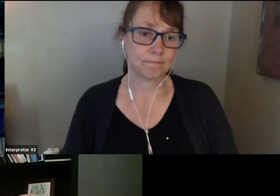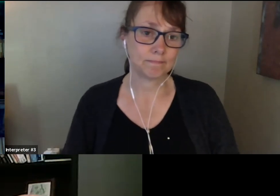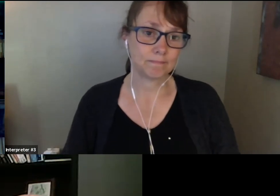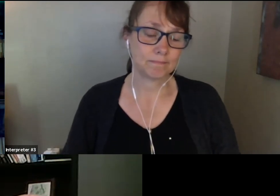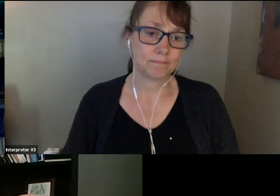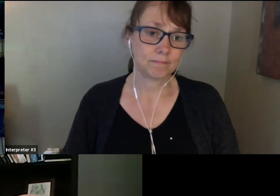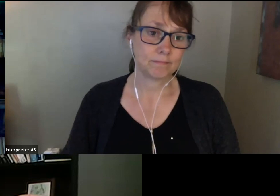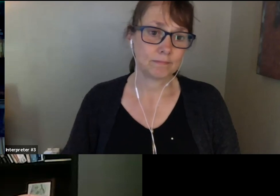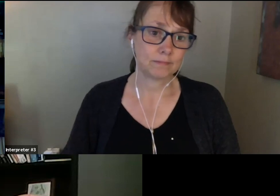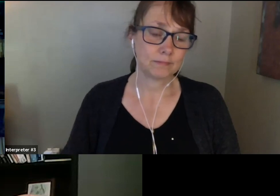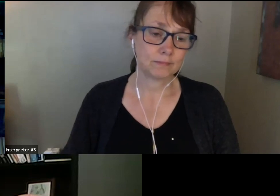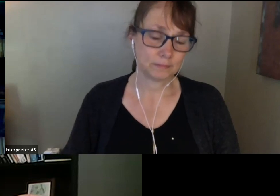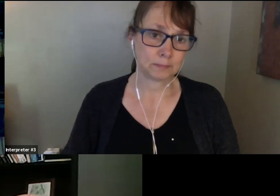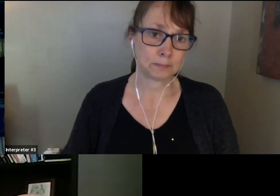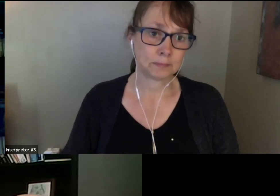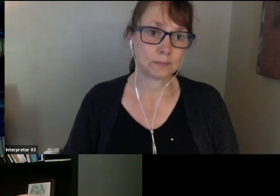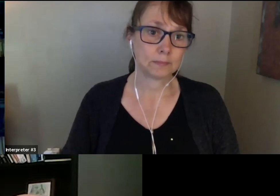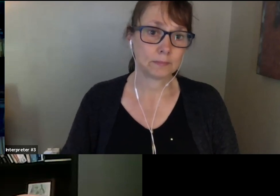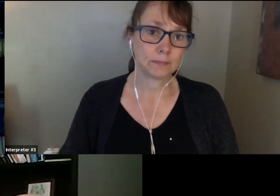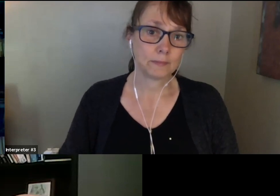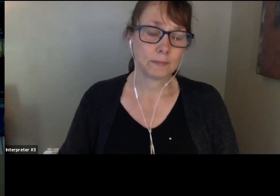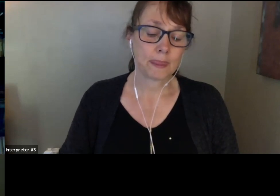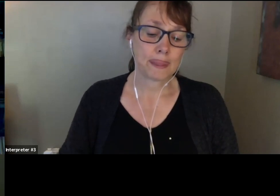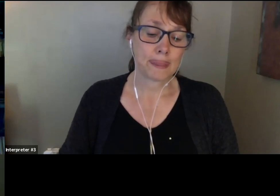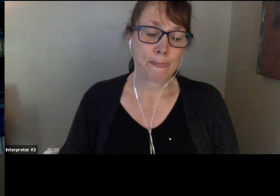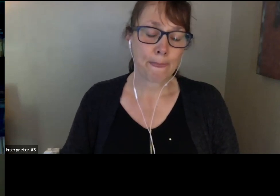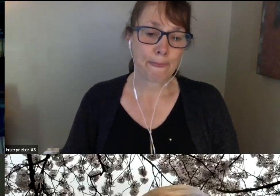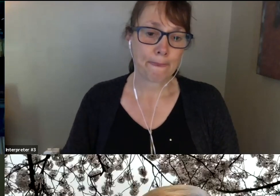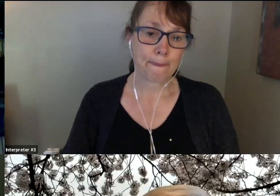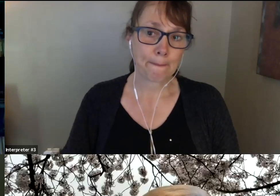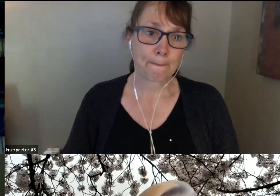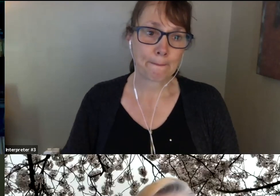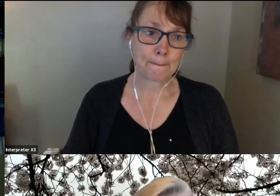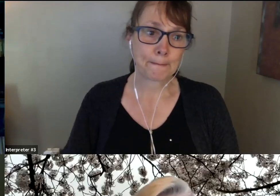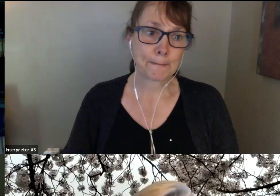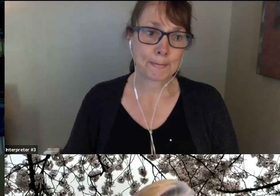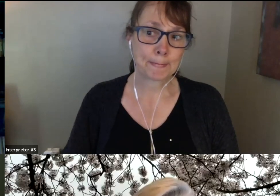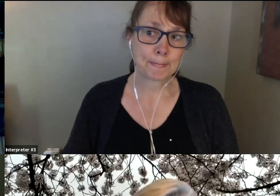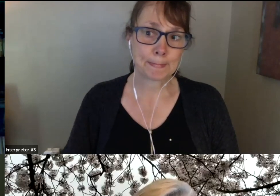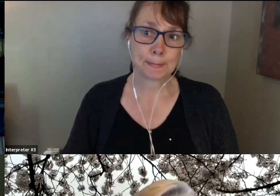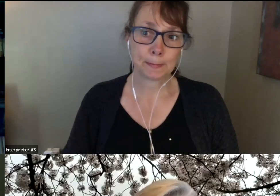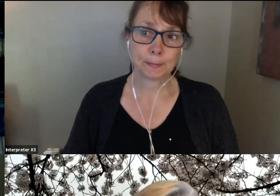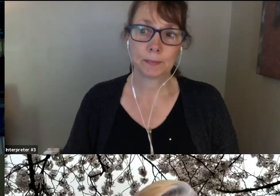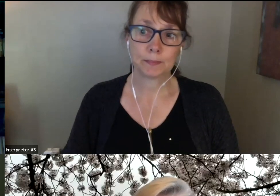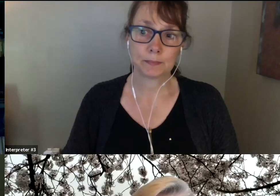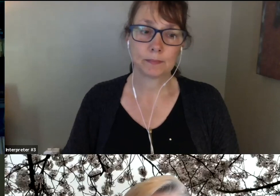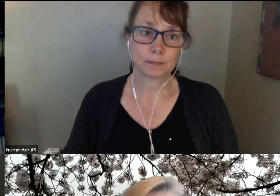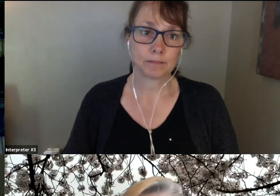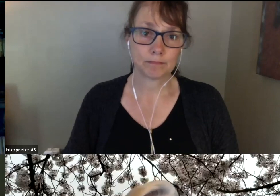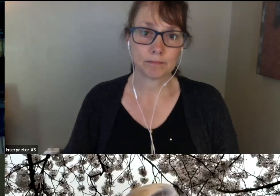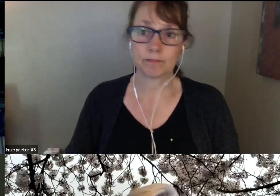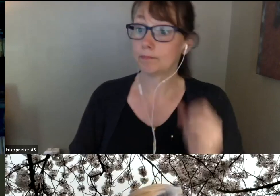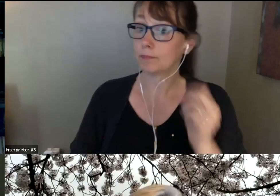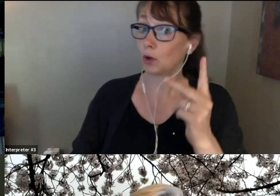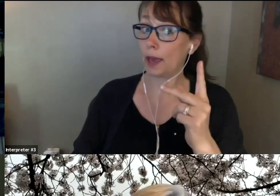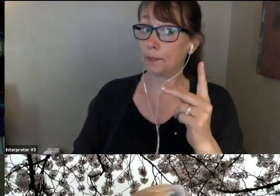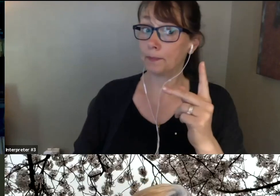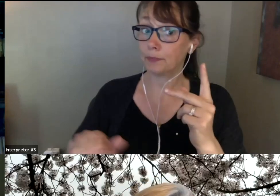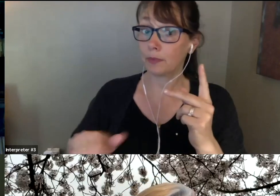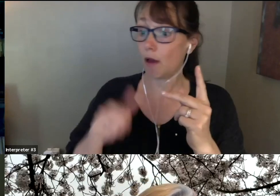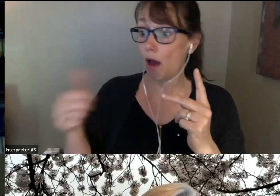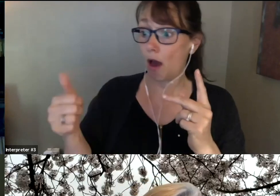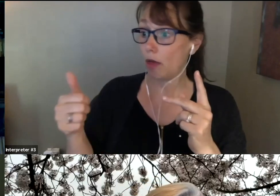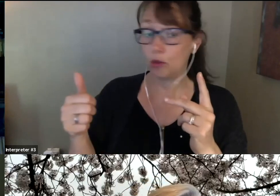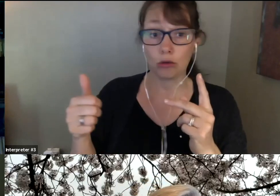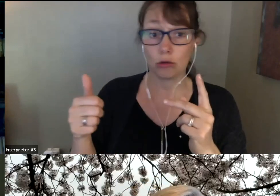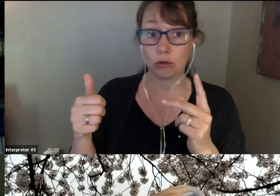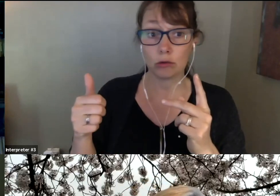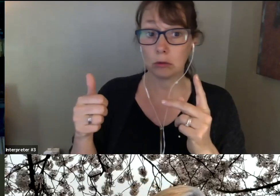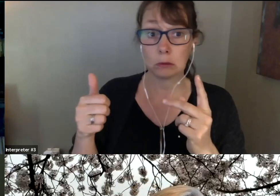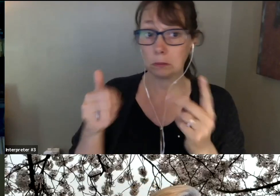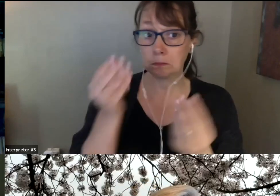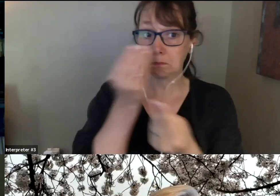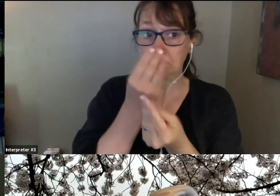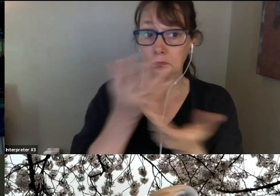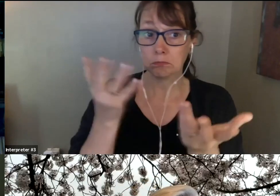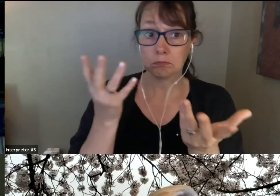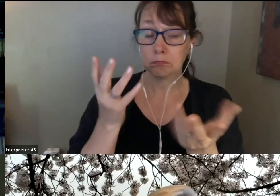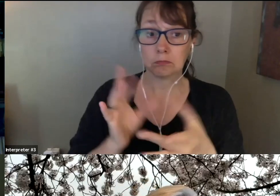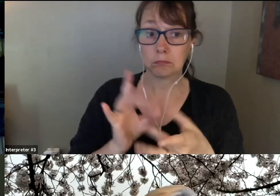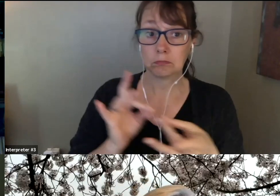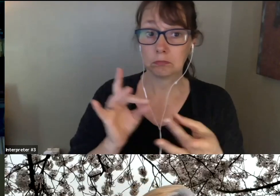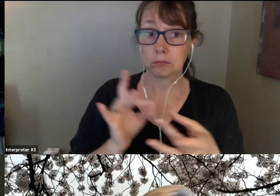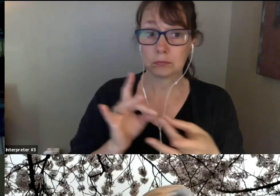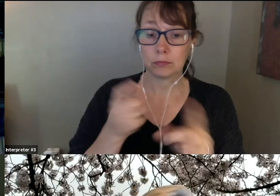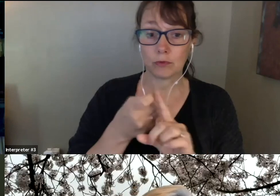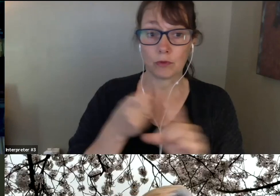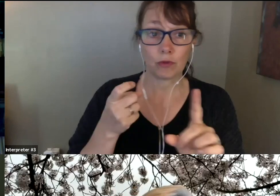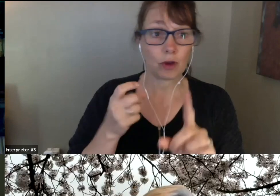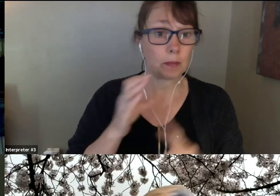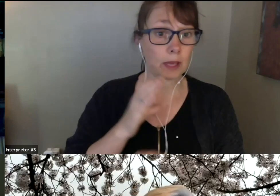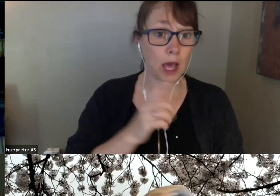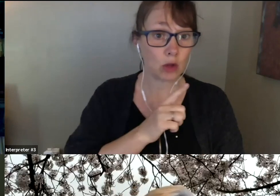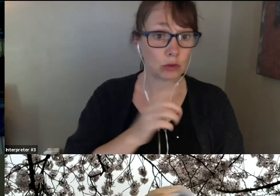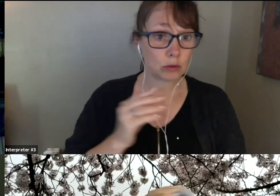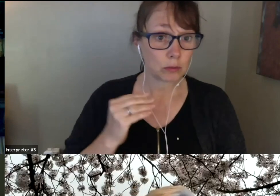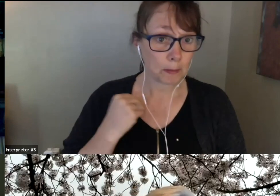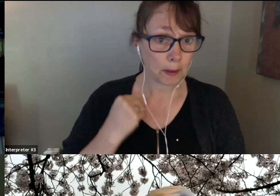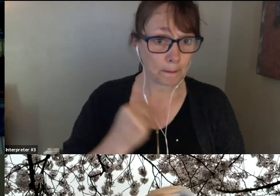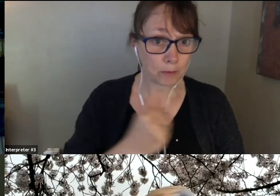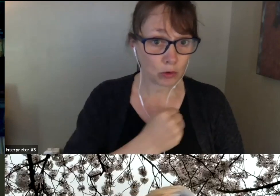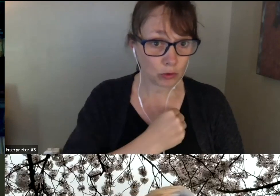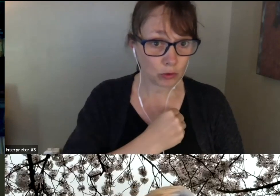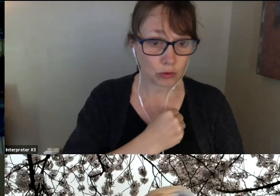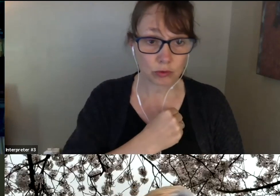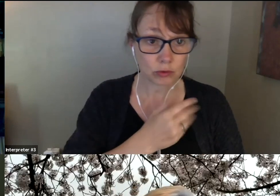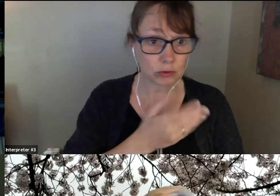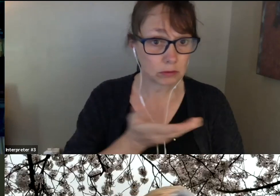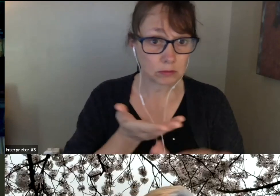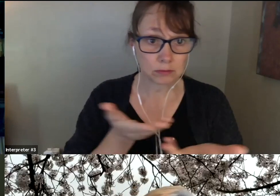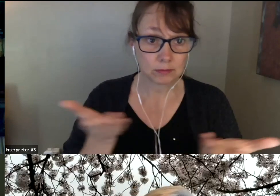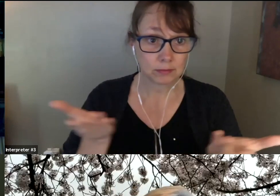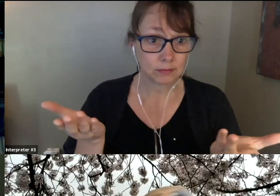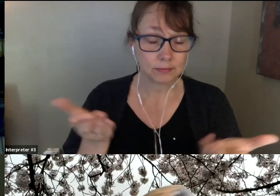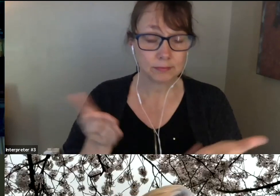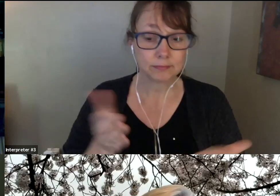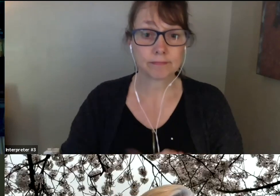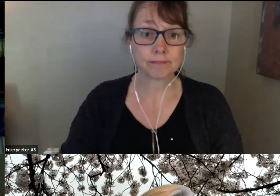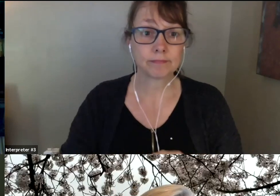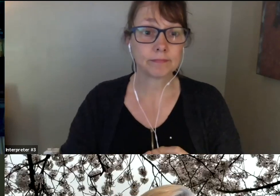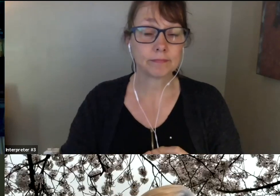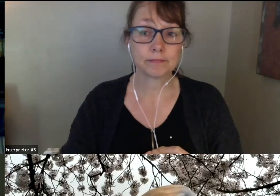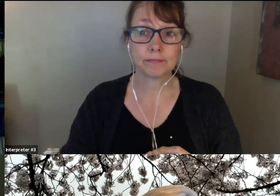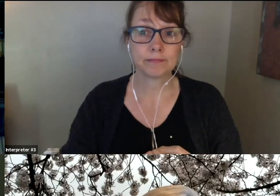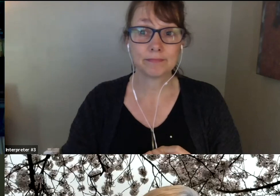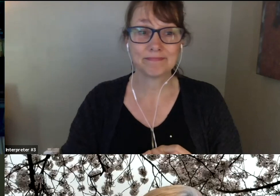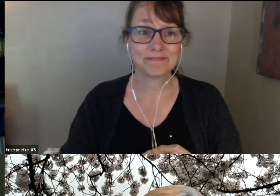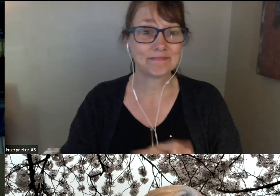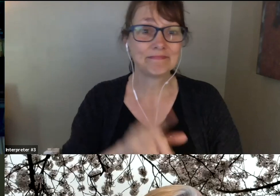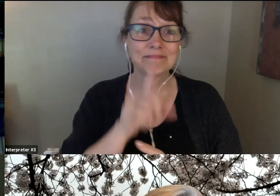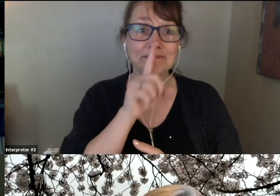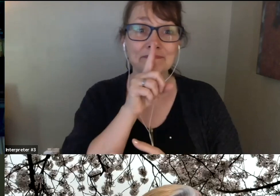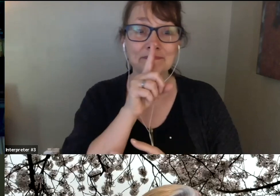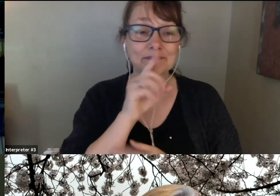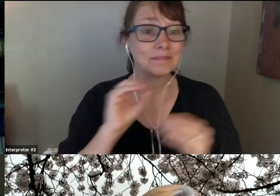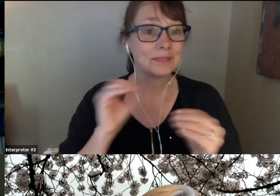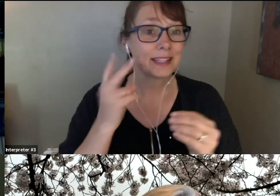Ok. Any other input from Council members? Not seeing anything, I think we could